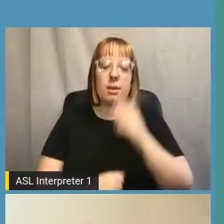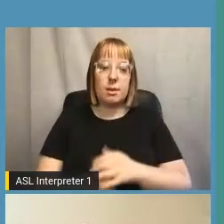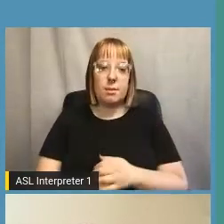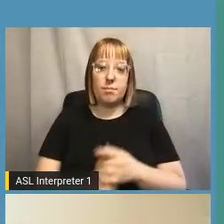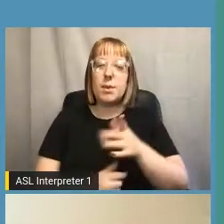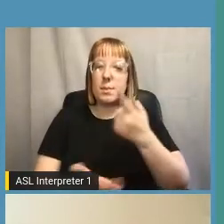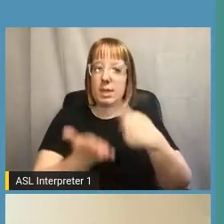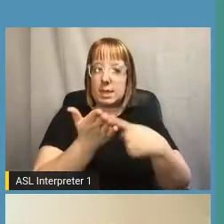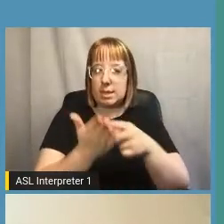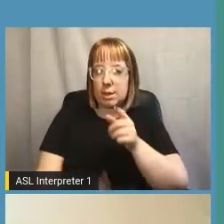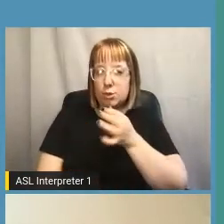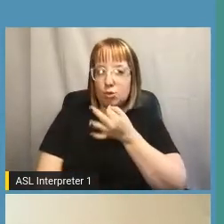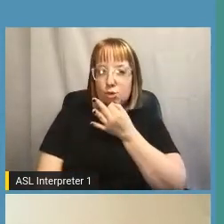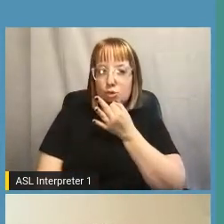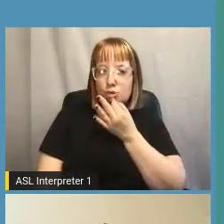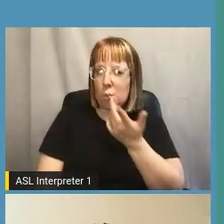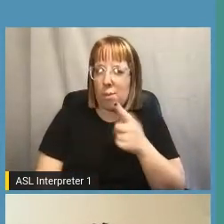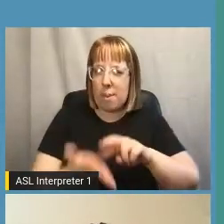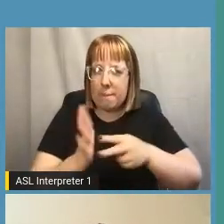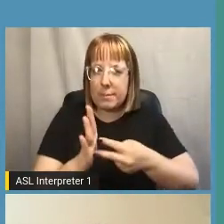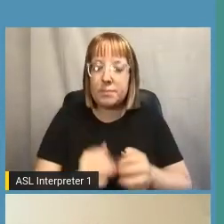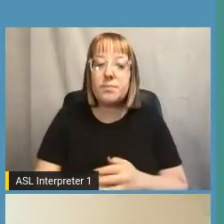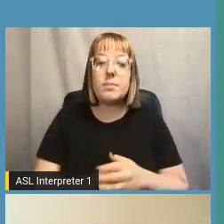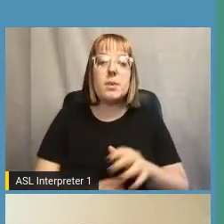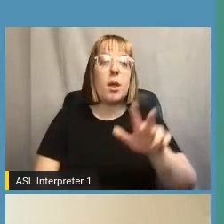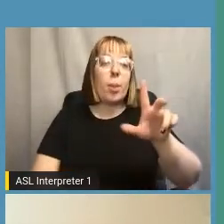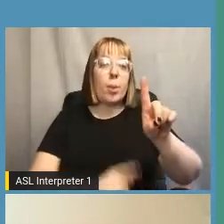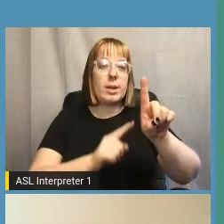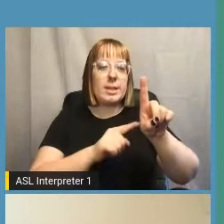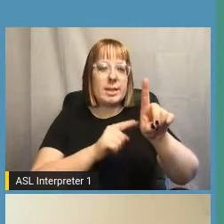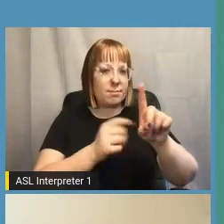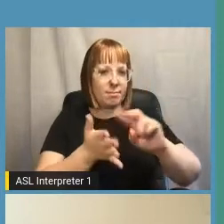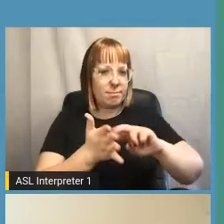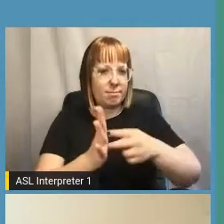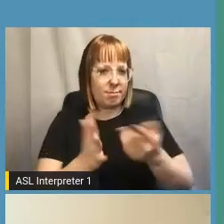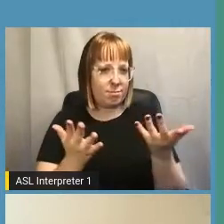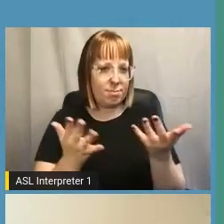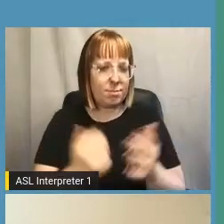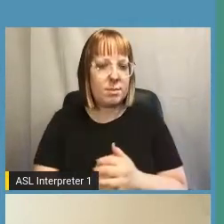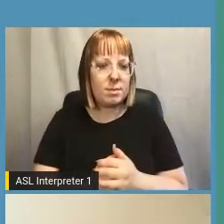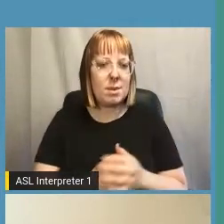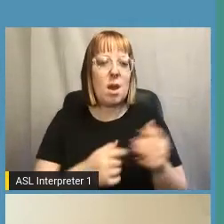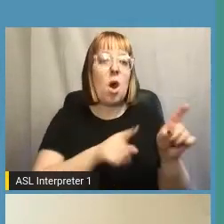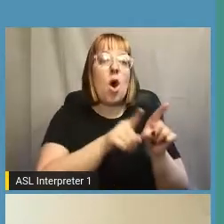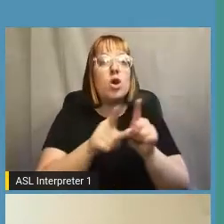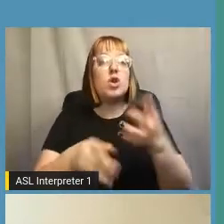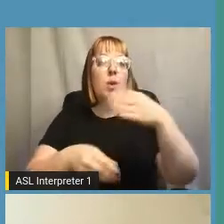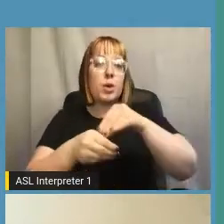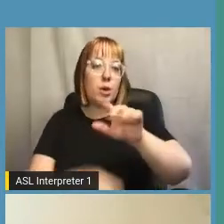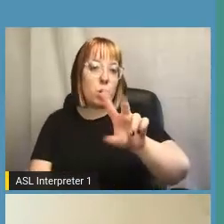um so um when i mean three-dimensional i also include two-dimensional works on three-dimensional